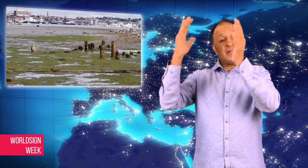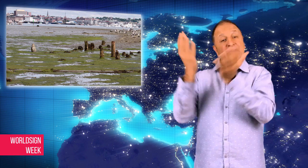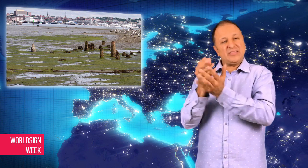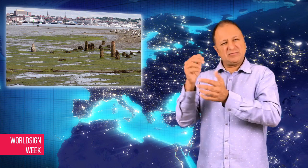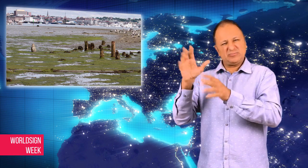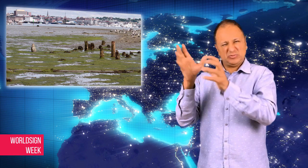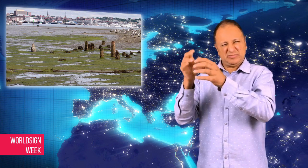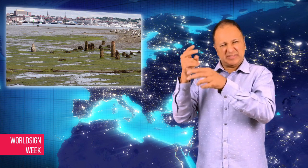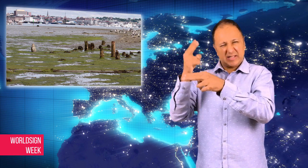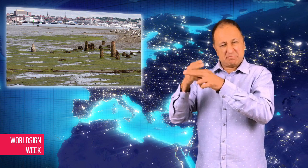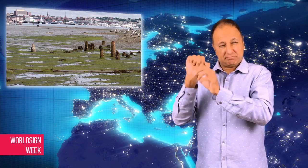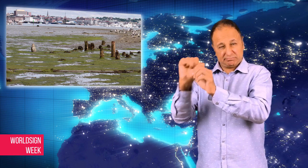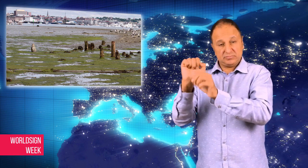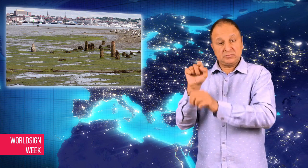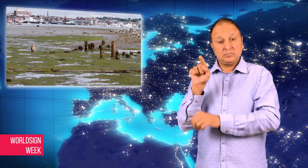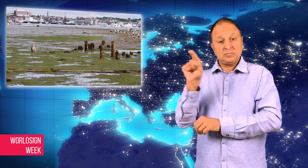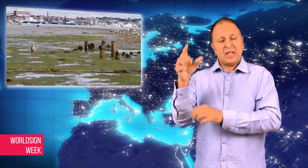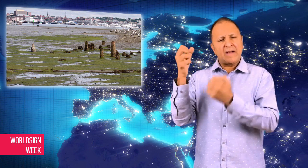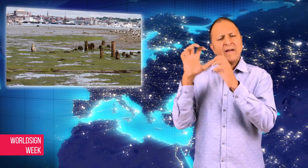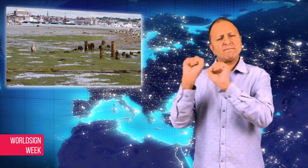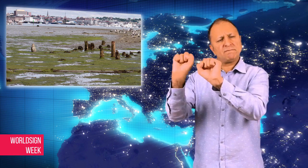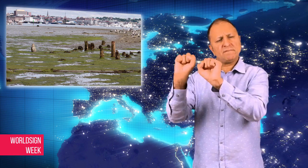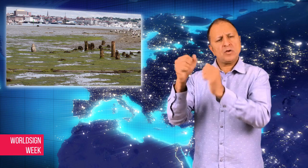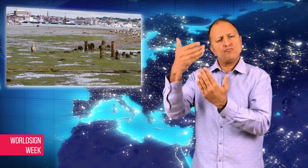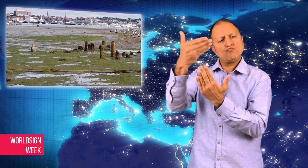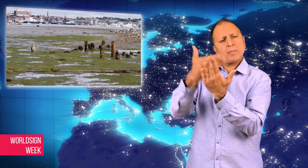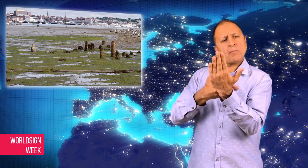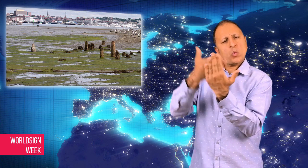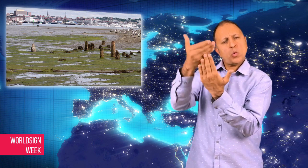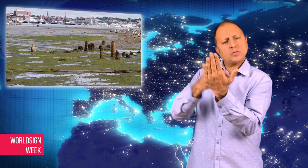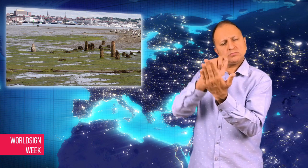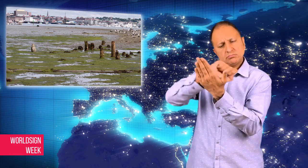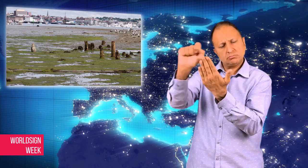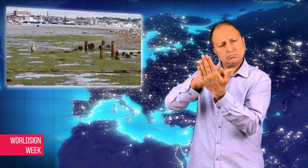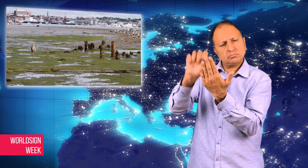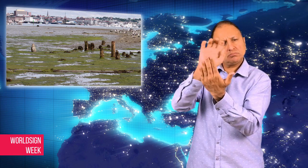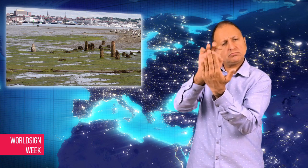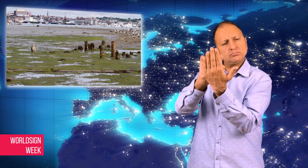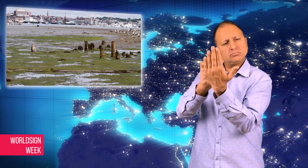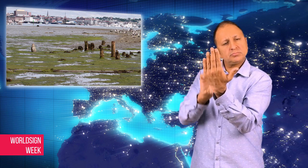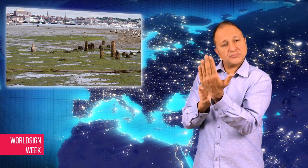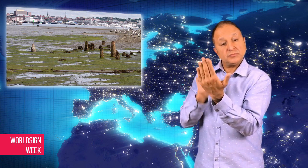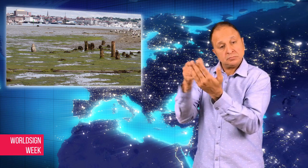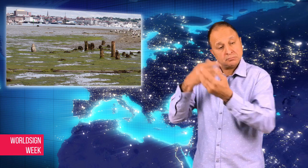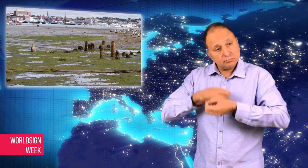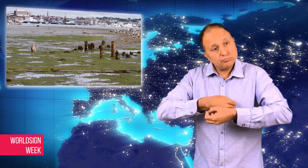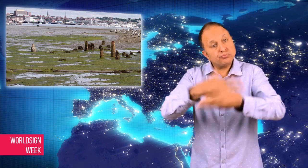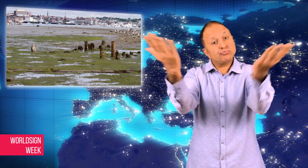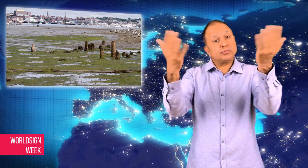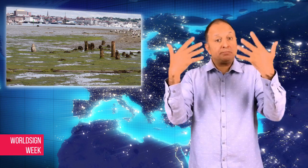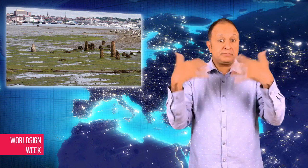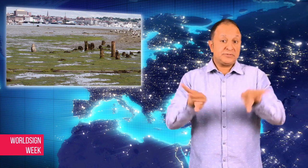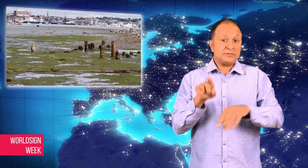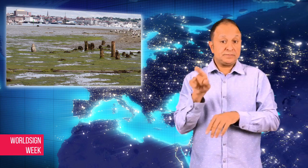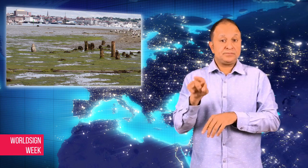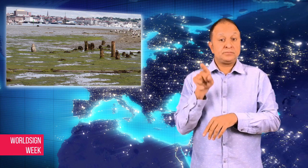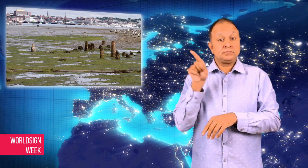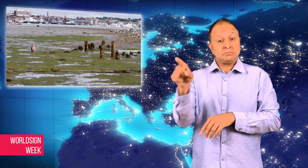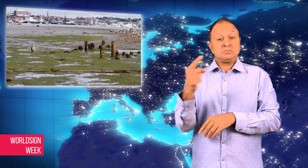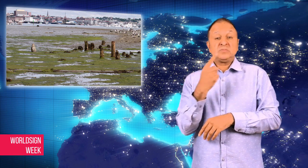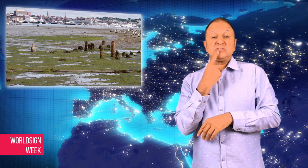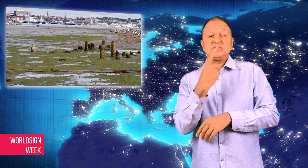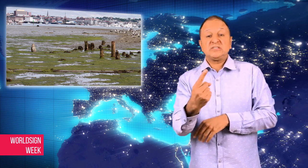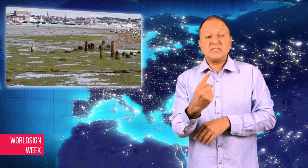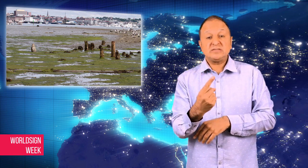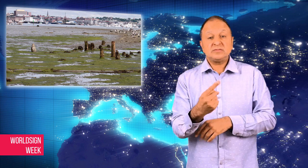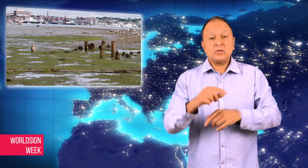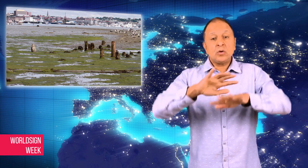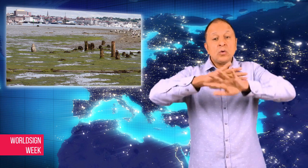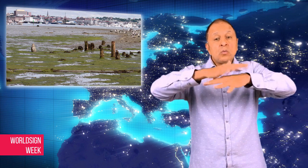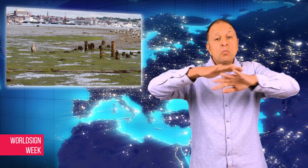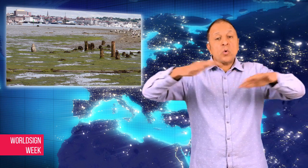the largest ever “Dead Zone”. They